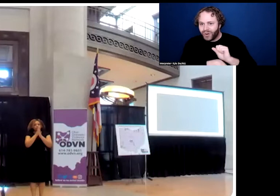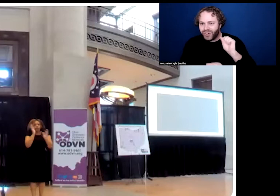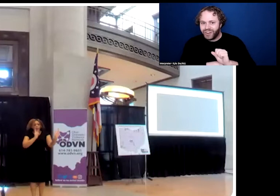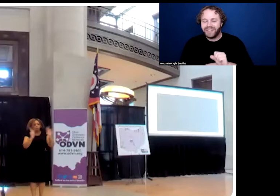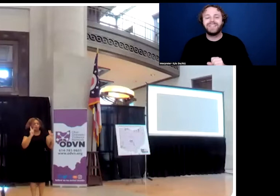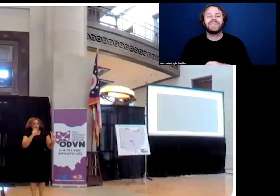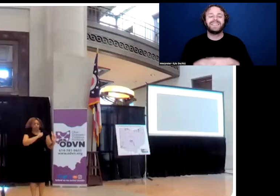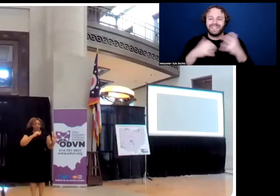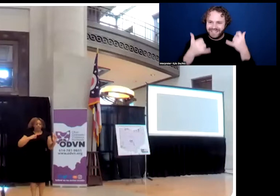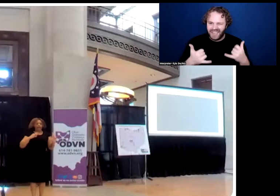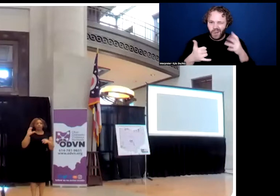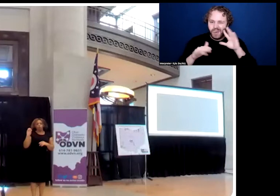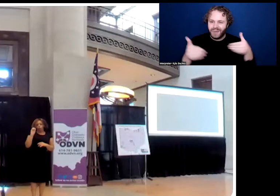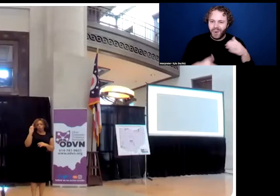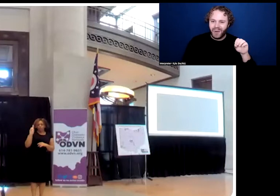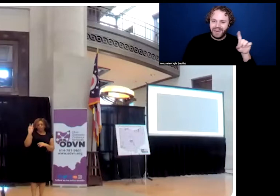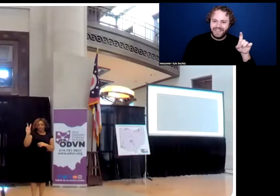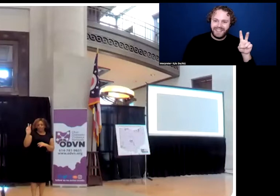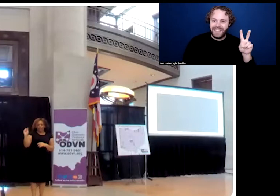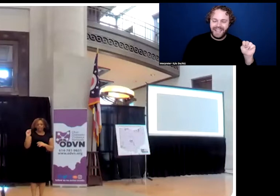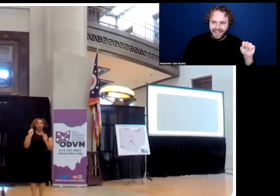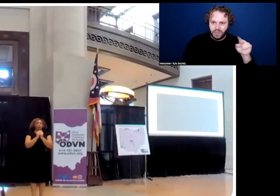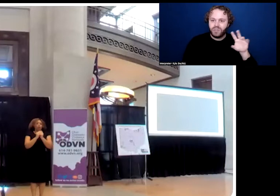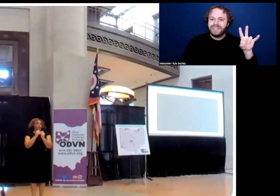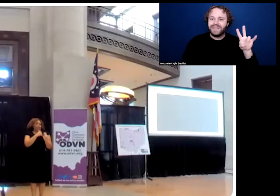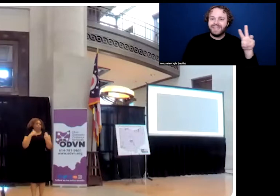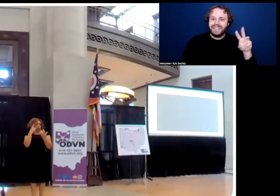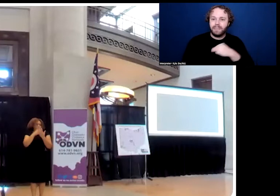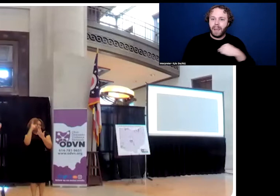and our 76 member programs who are making a difference.